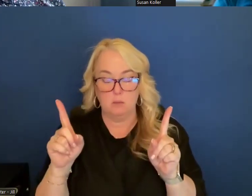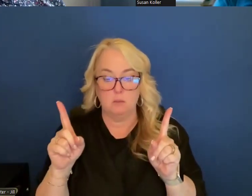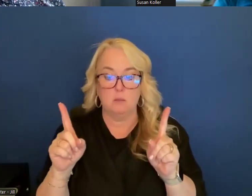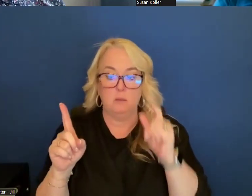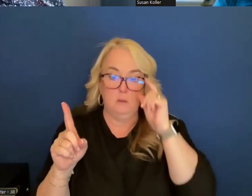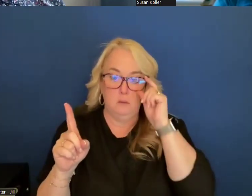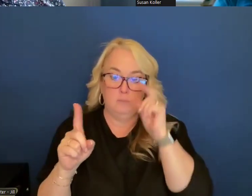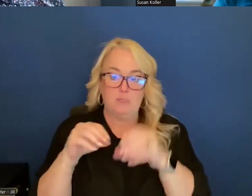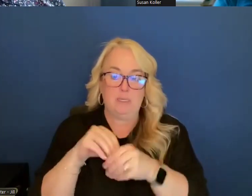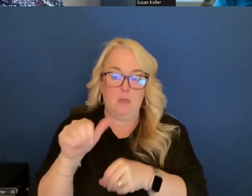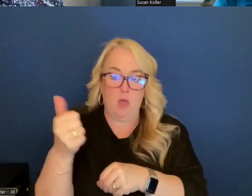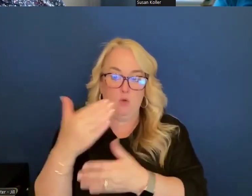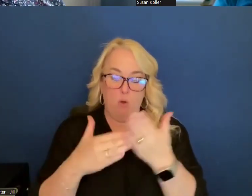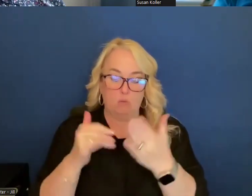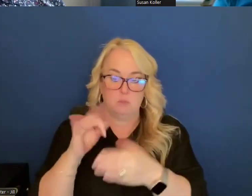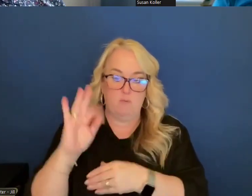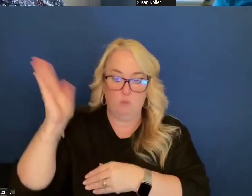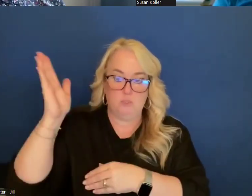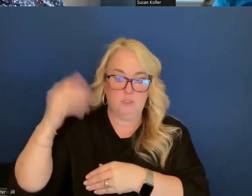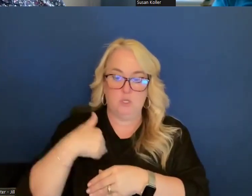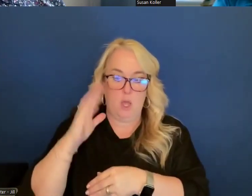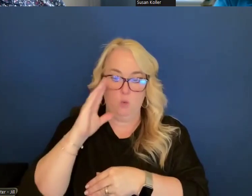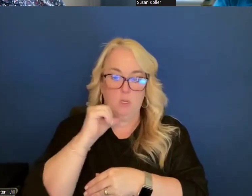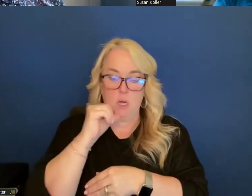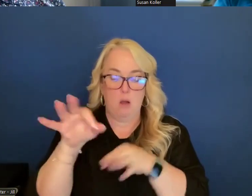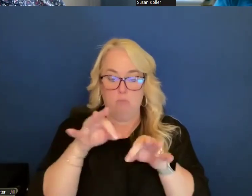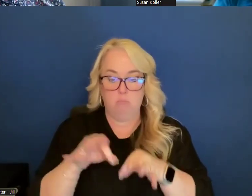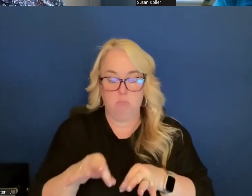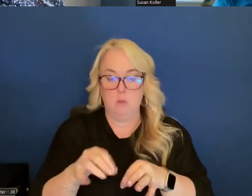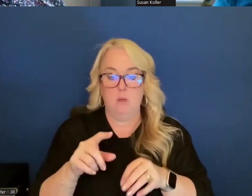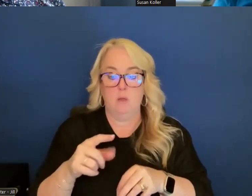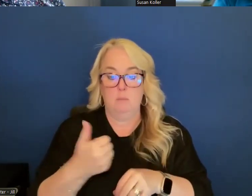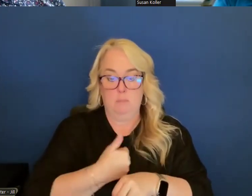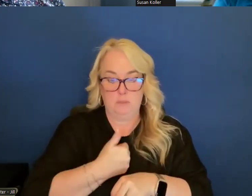presentation, so I won't go into detail―but they save a number of